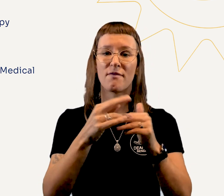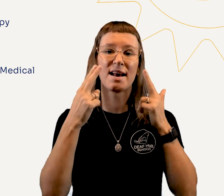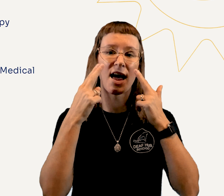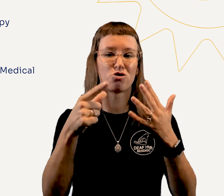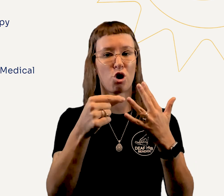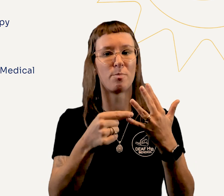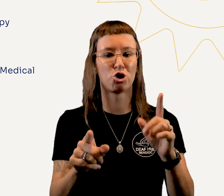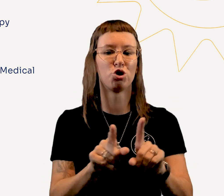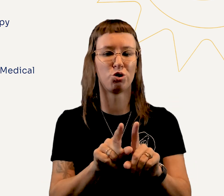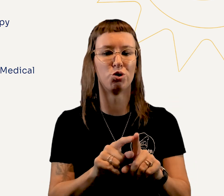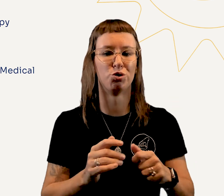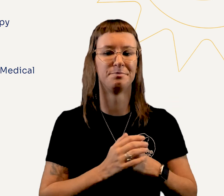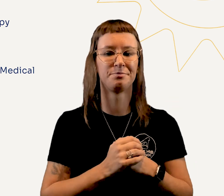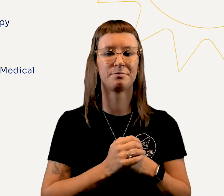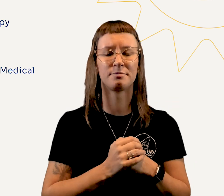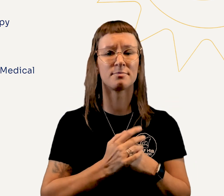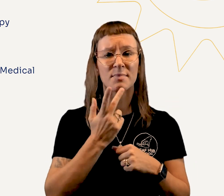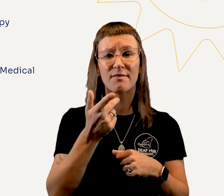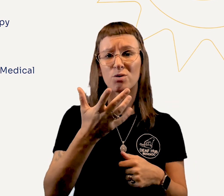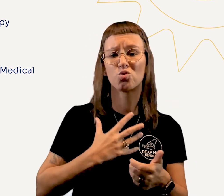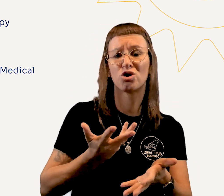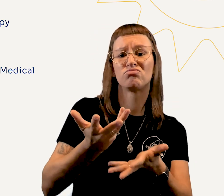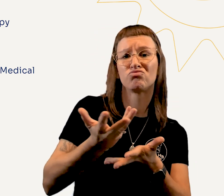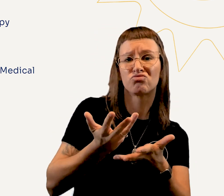so it's important to discuss these natural options with your doctor as well.